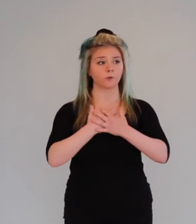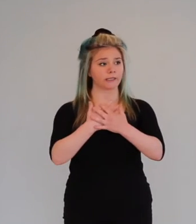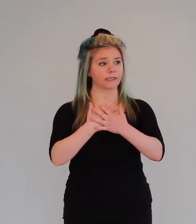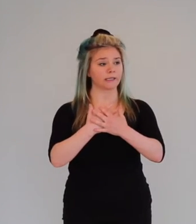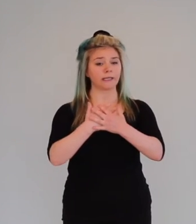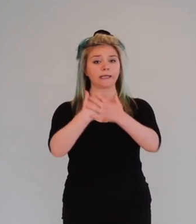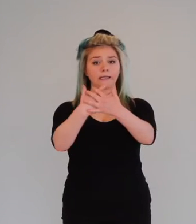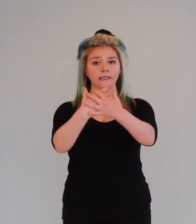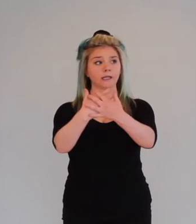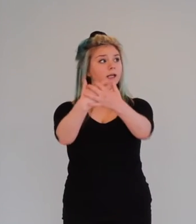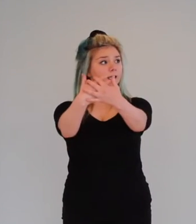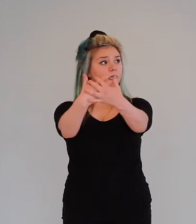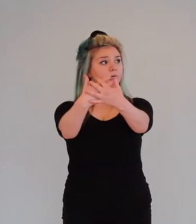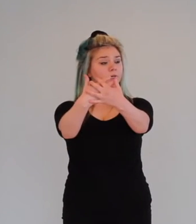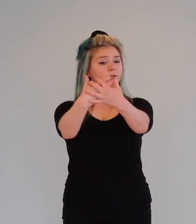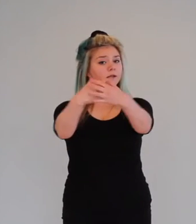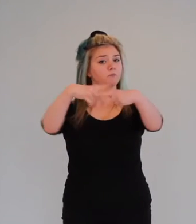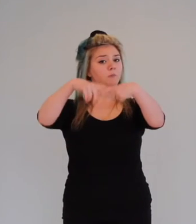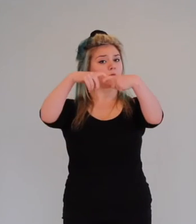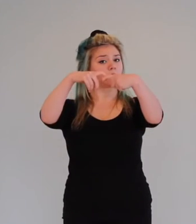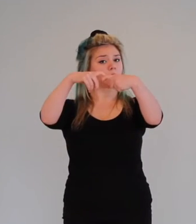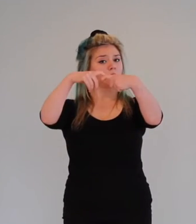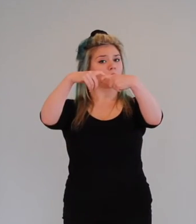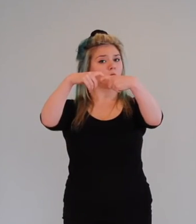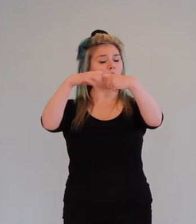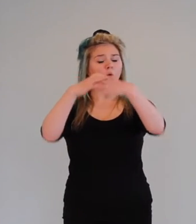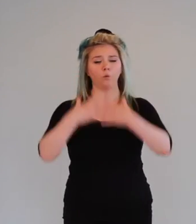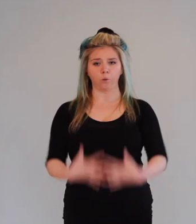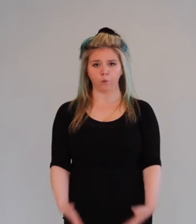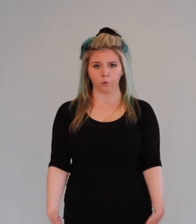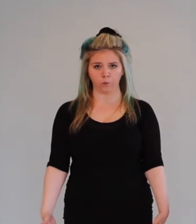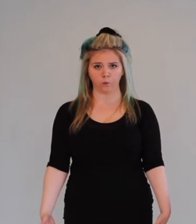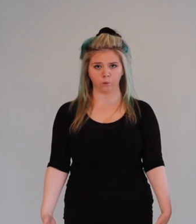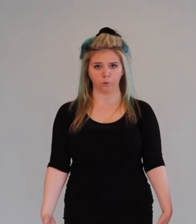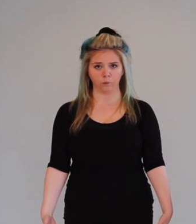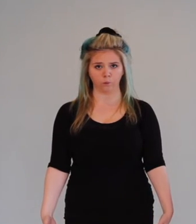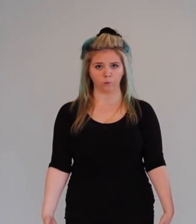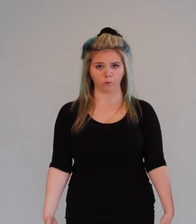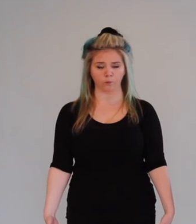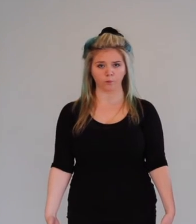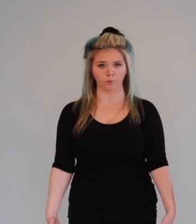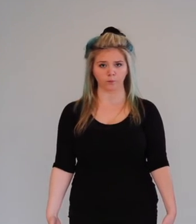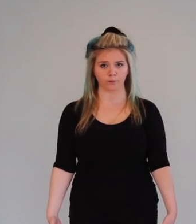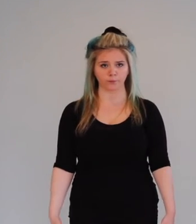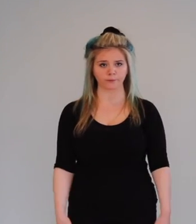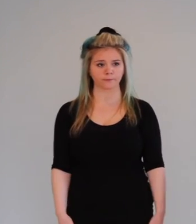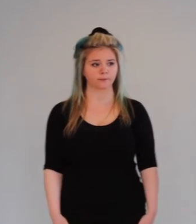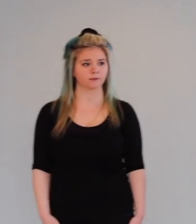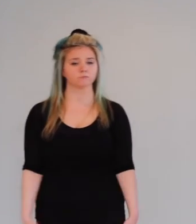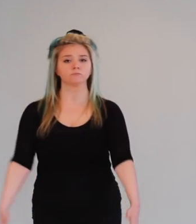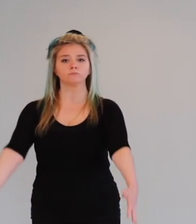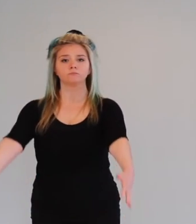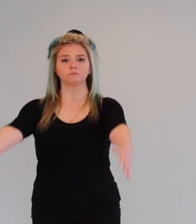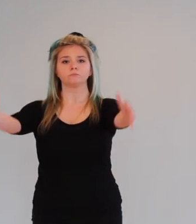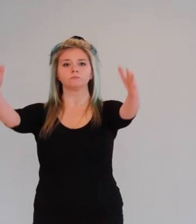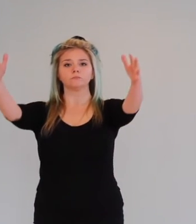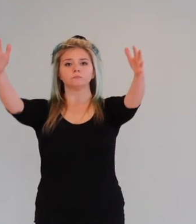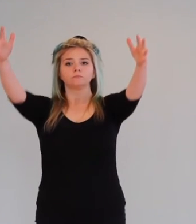inhale a little pause and release. We'll do two more deep breath in, in,